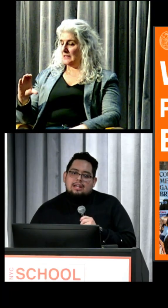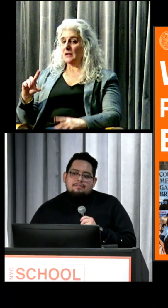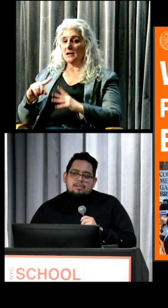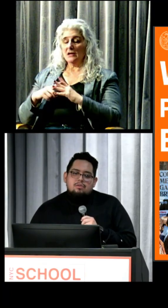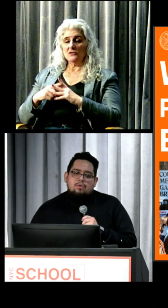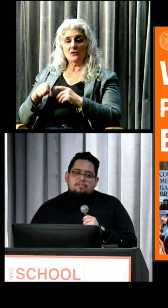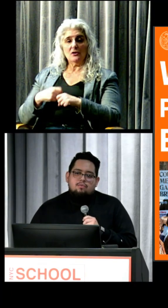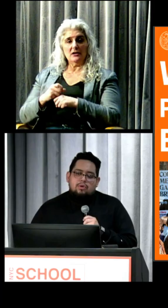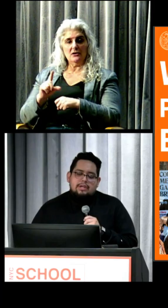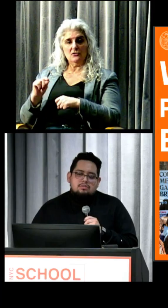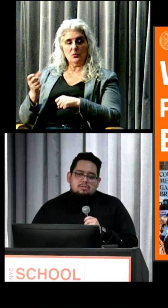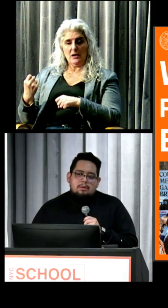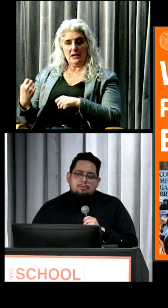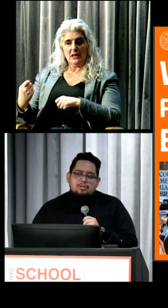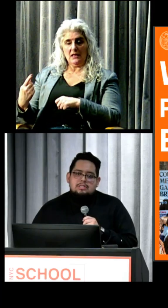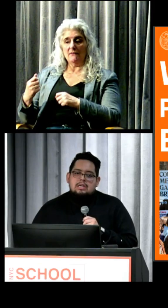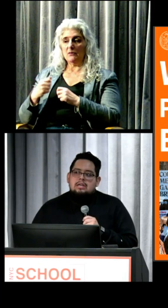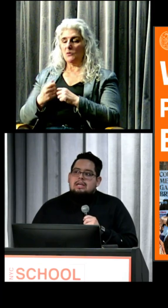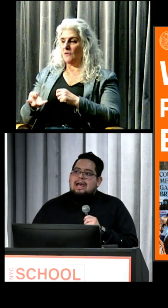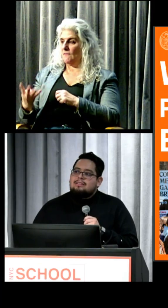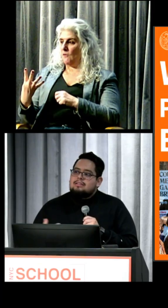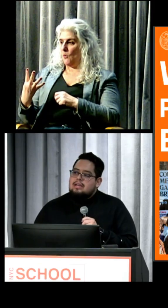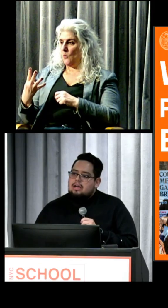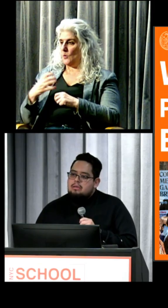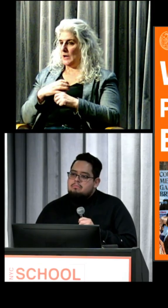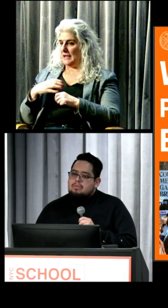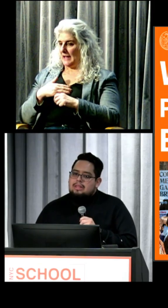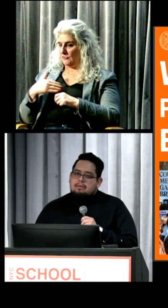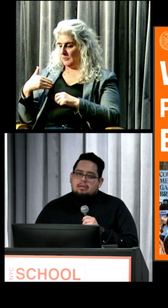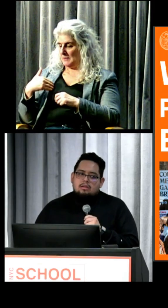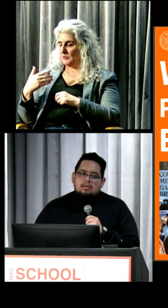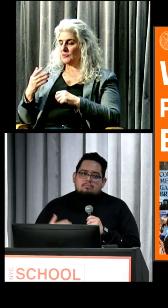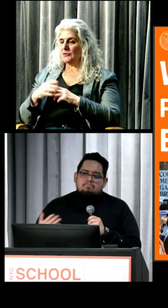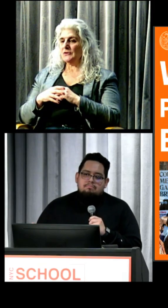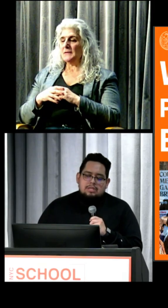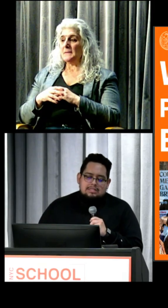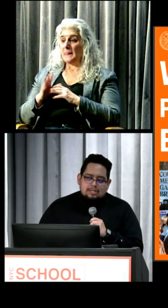This is really, we're trying to create a space that everyone can take something away from, except maybe Andrew.